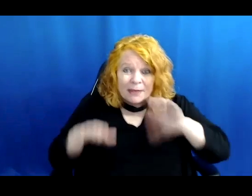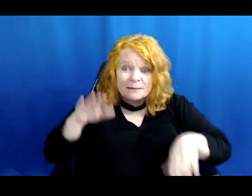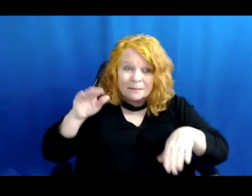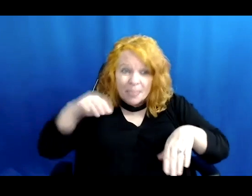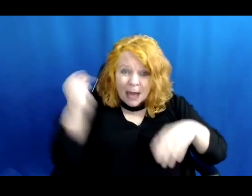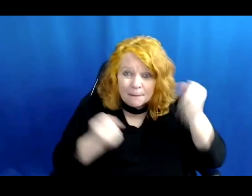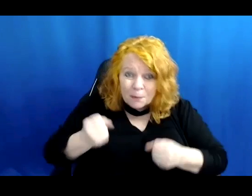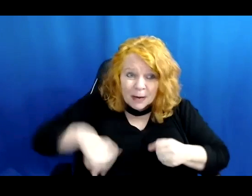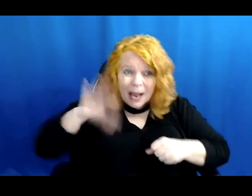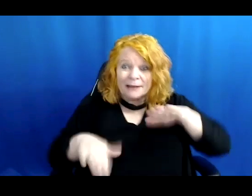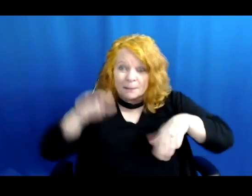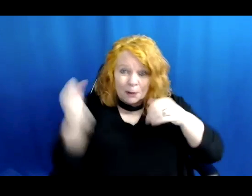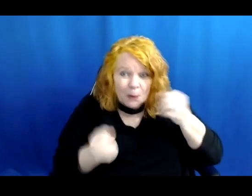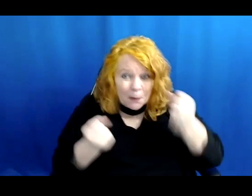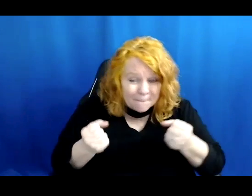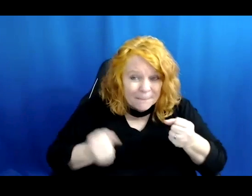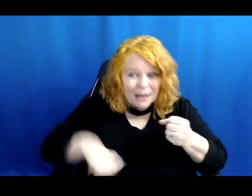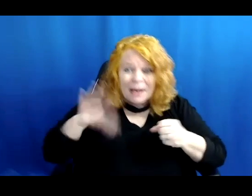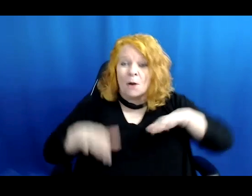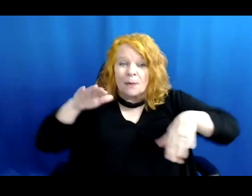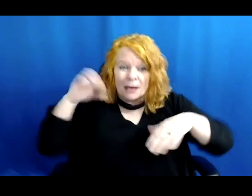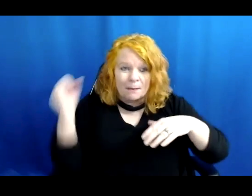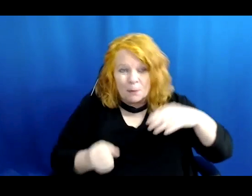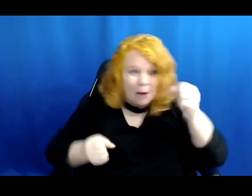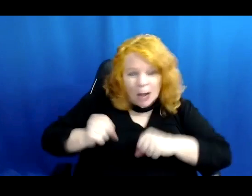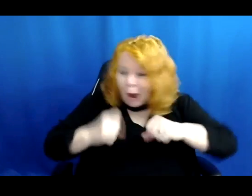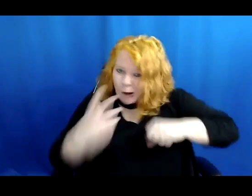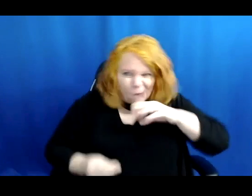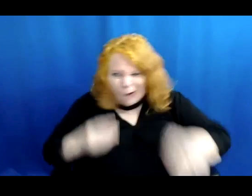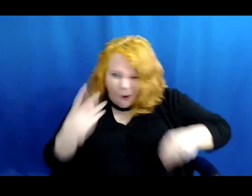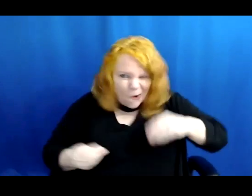go, go-itty go. With a boom and a go, go a go, go, go-ITTY